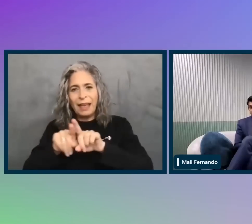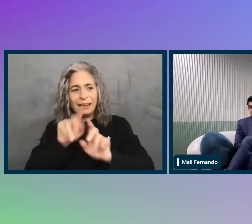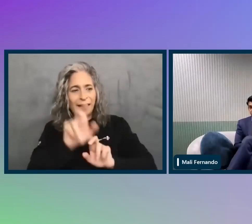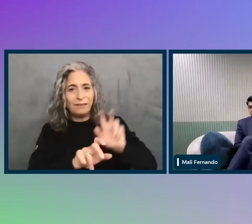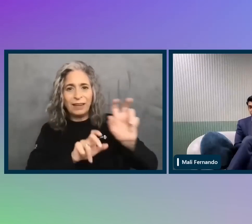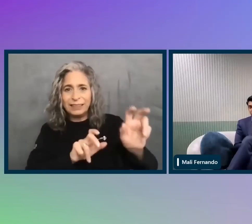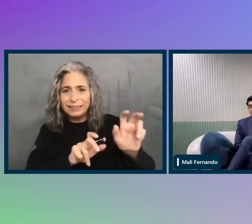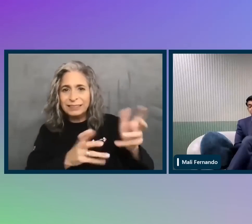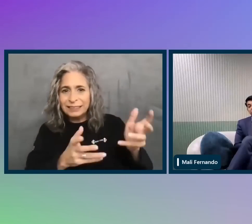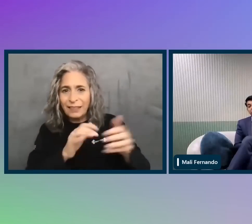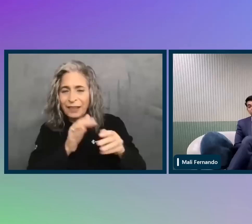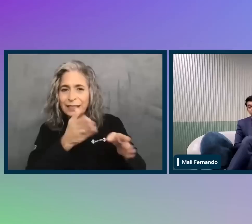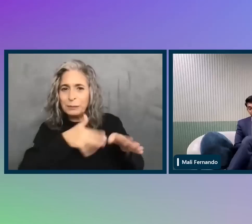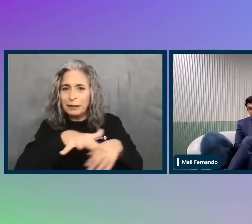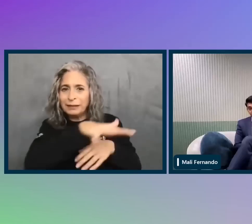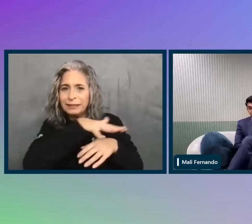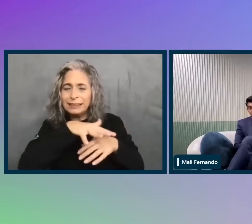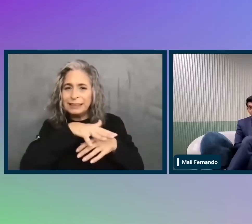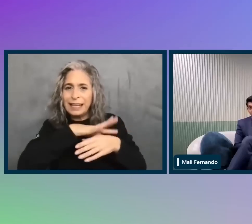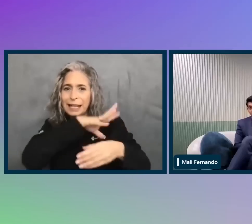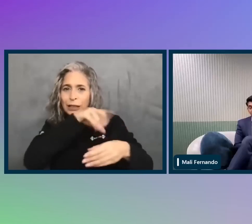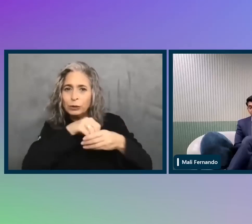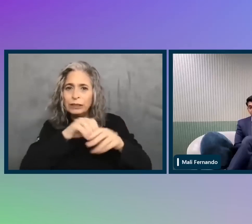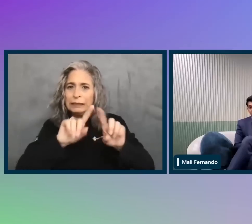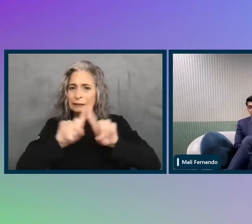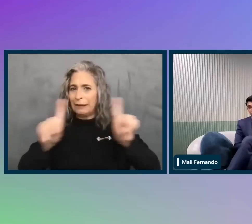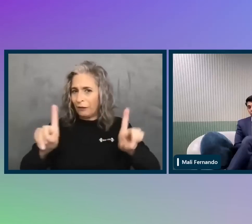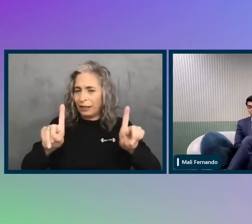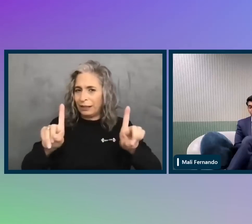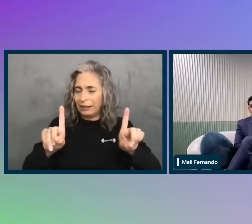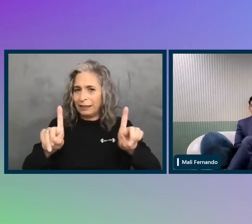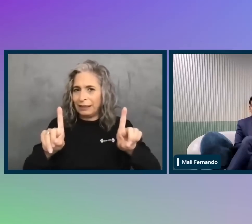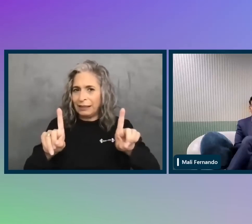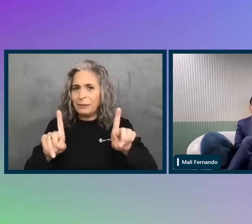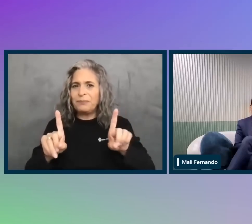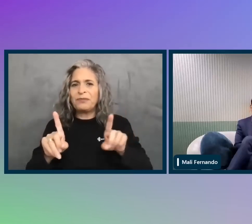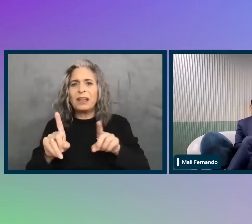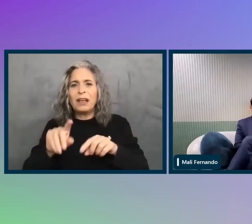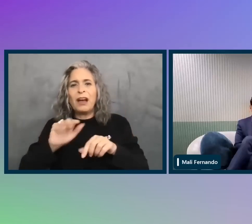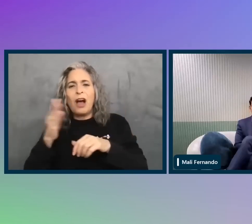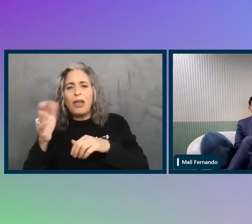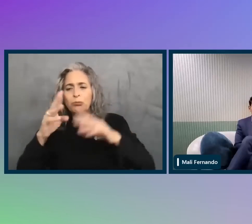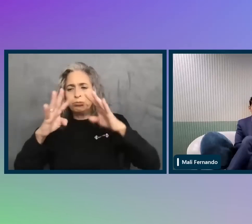Disability inclusion is very different to other parts of diversity and inclusion.